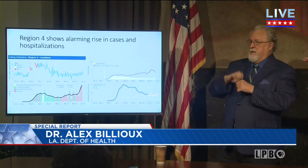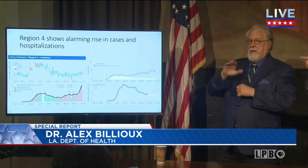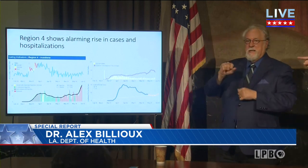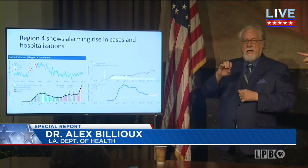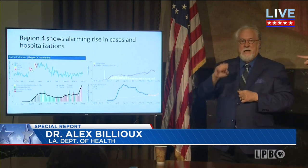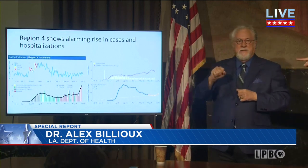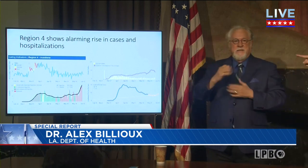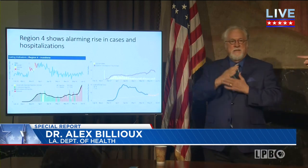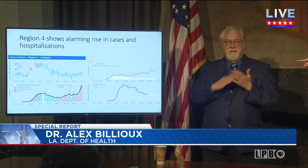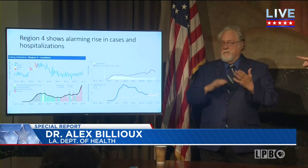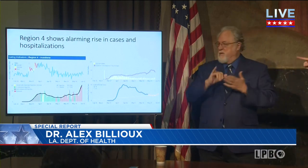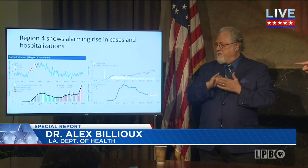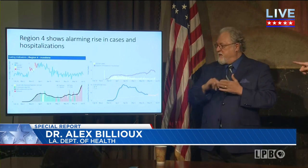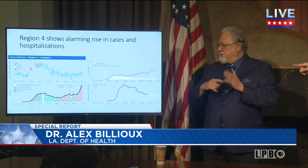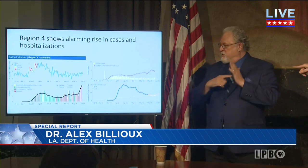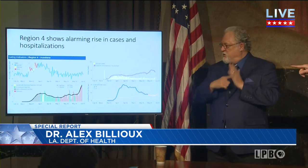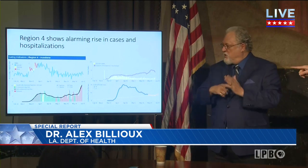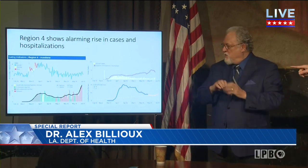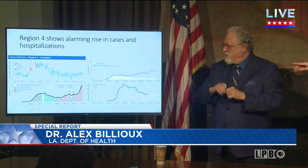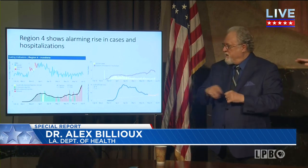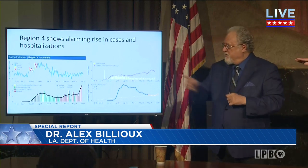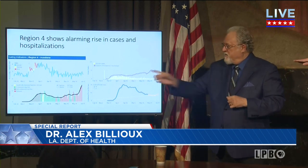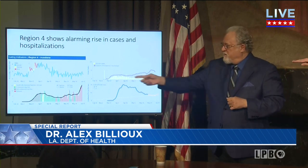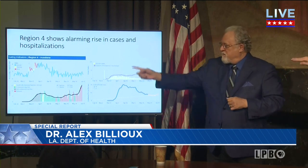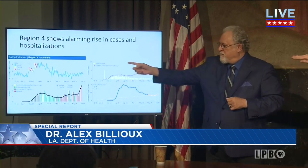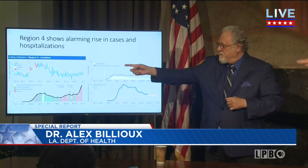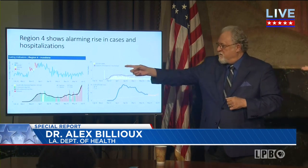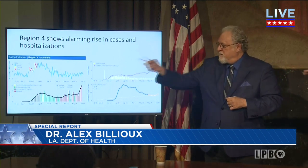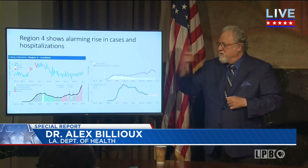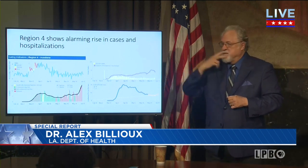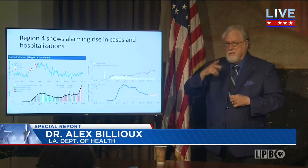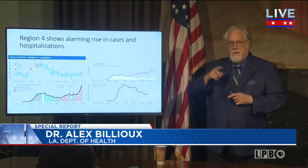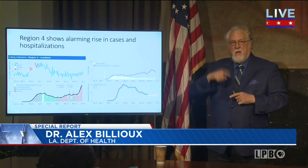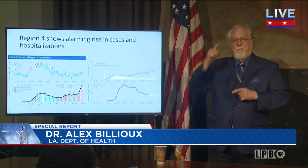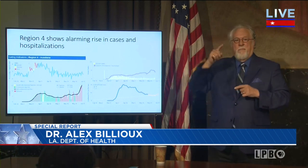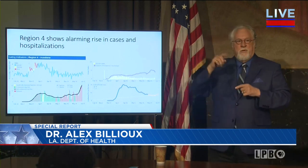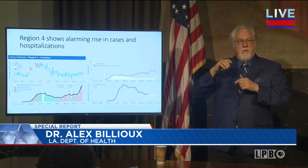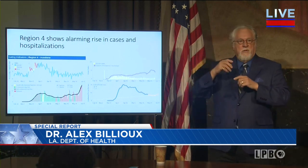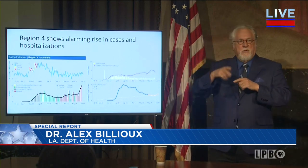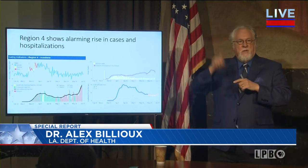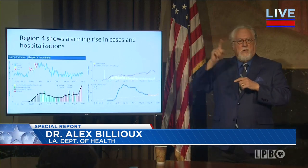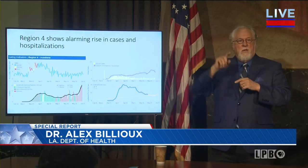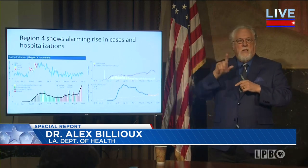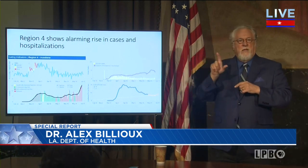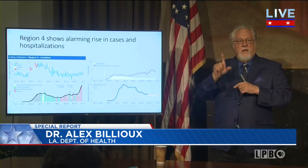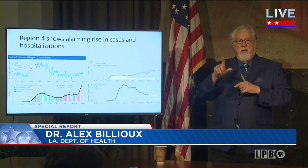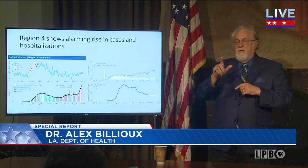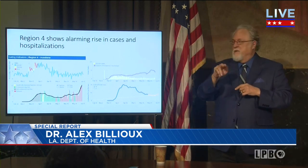IT WAS SHOWING NEARLY A PLATEAU THE LAST TIME WE SHOWED YOU THE DATA. NOW YOU SEE A STEEP RISE IN